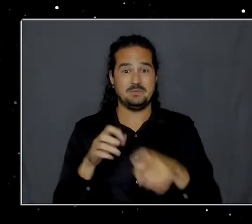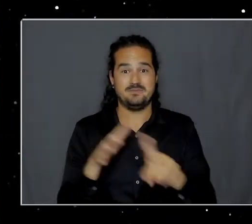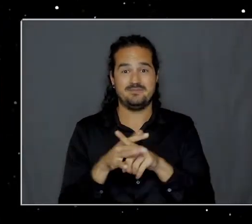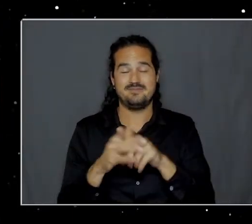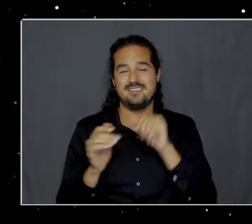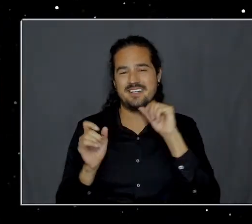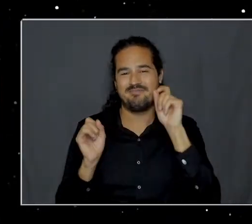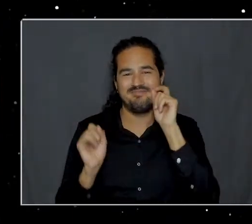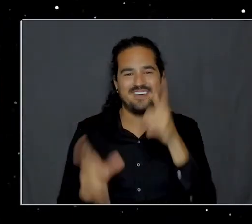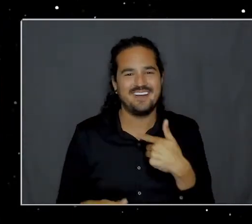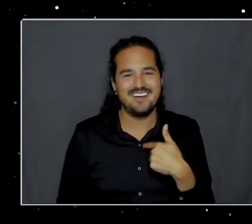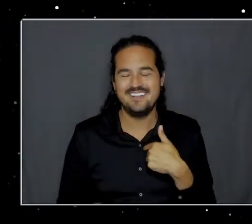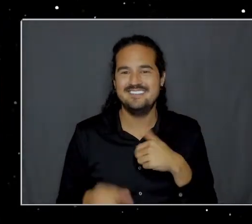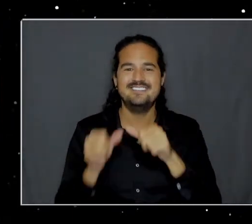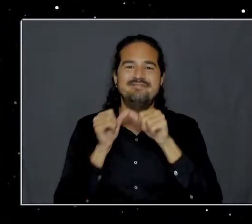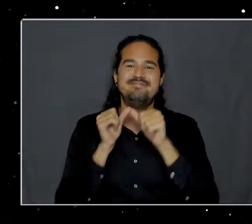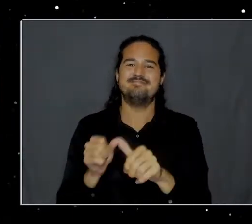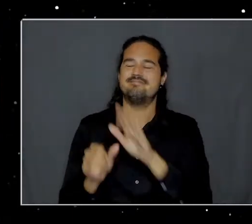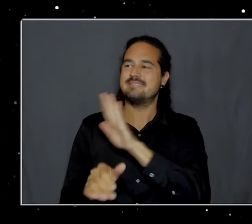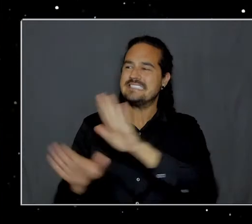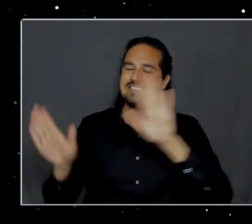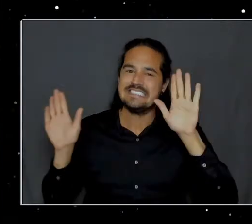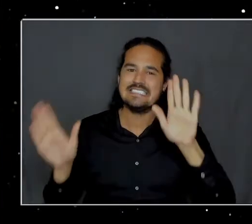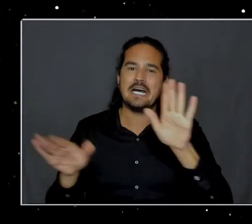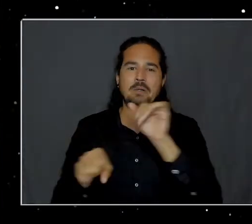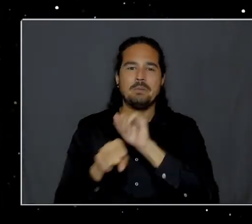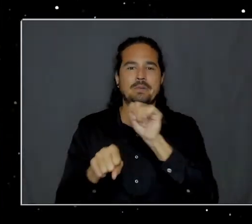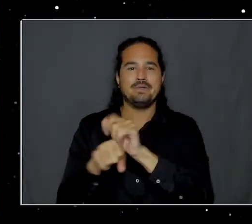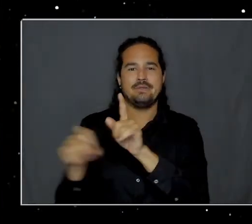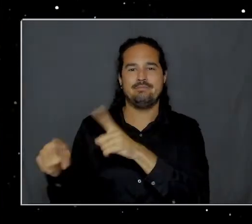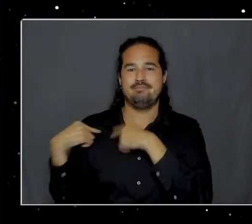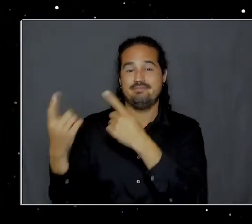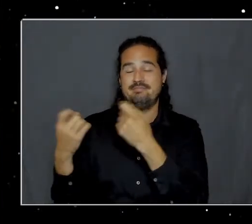IT WAS JUST A CONTINUATION OF THE EXCELLENT WORK THAT SHE'S